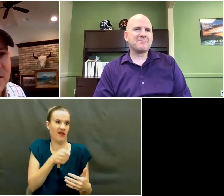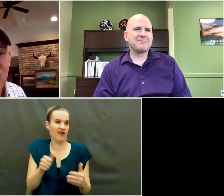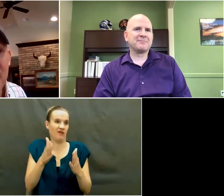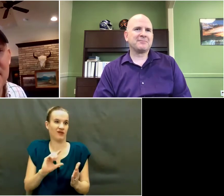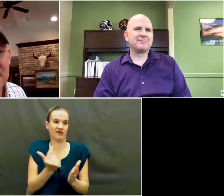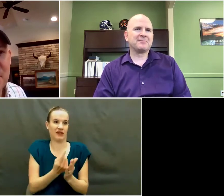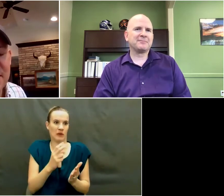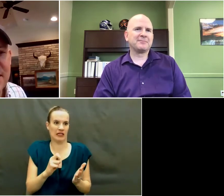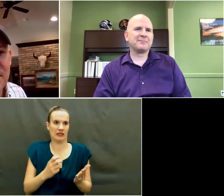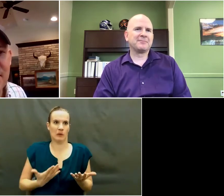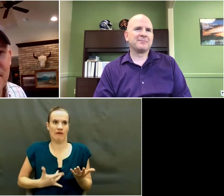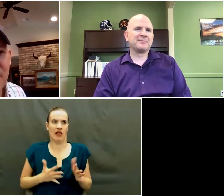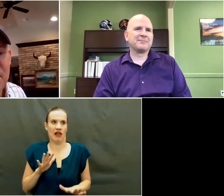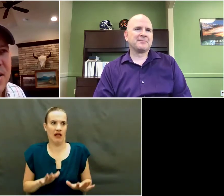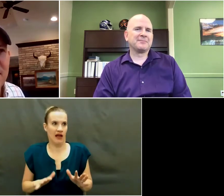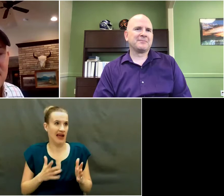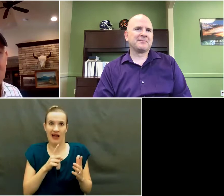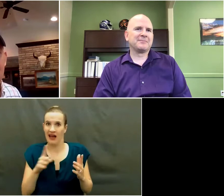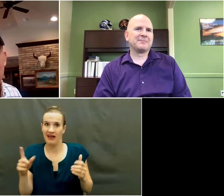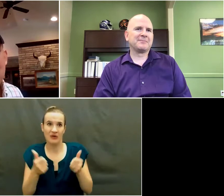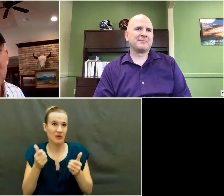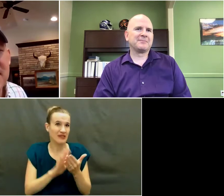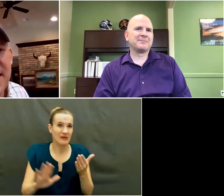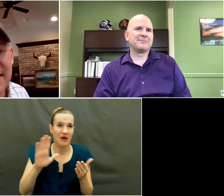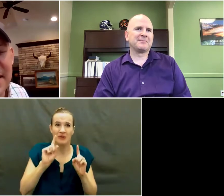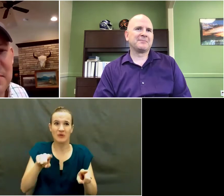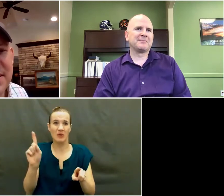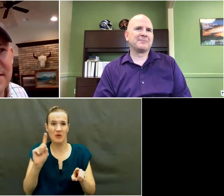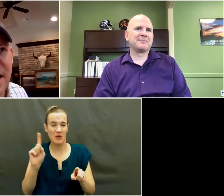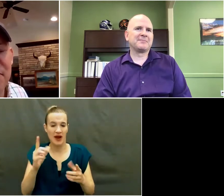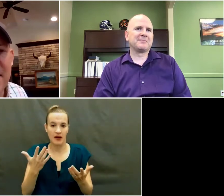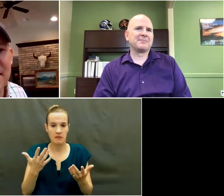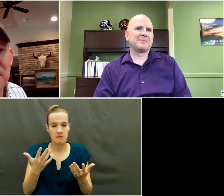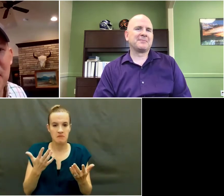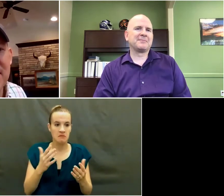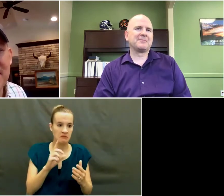someone without a disability or, or barriers from a disability that can be a frightening experience.